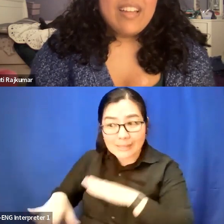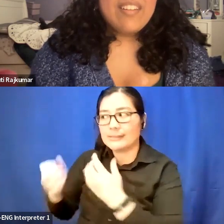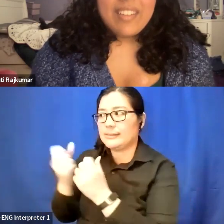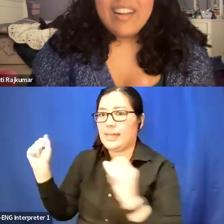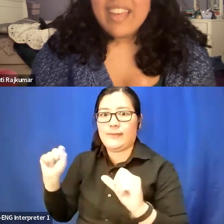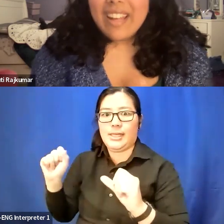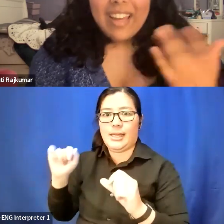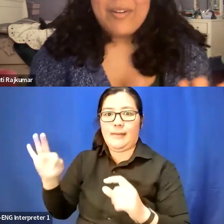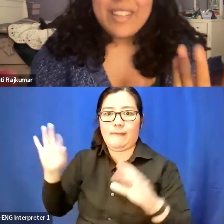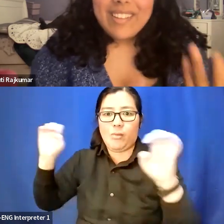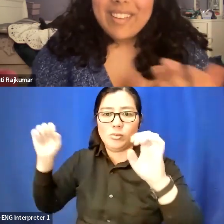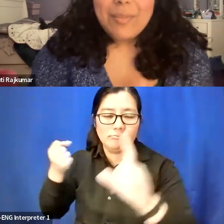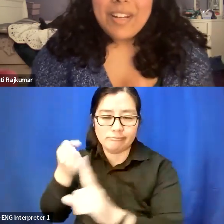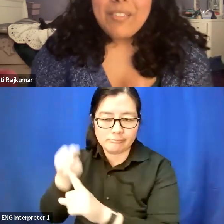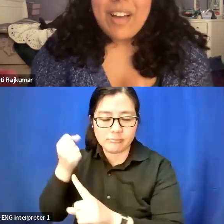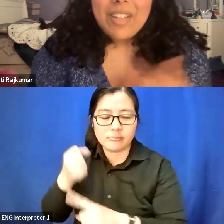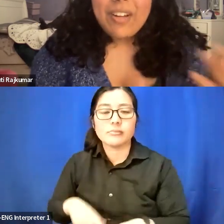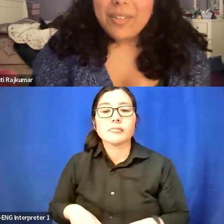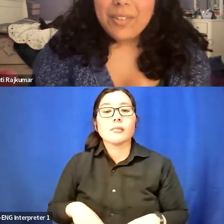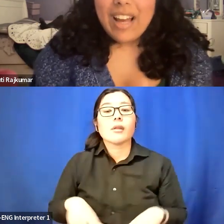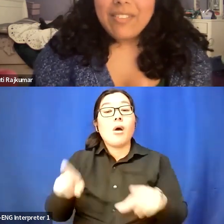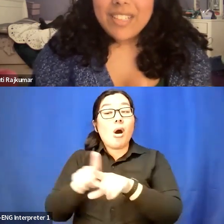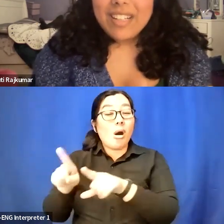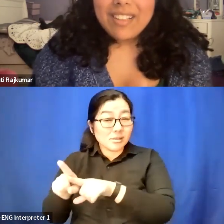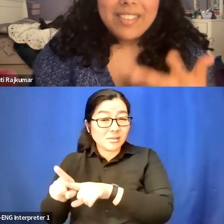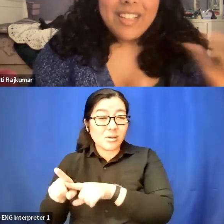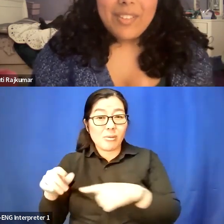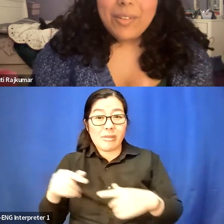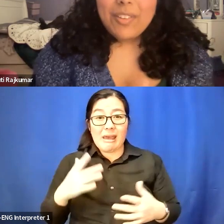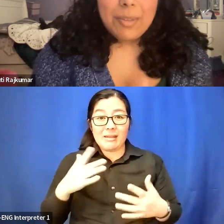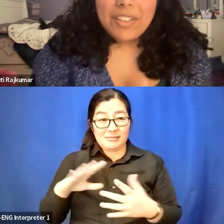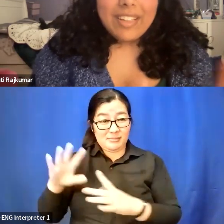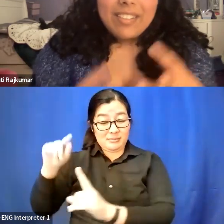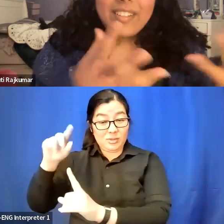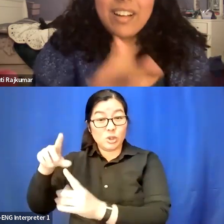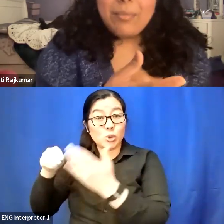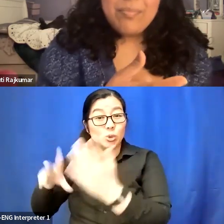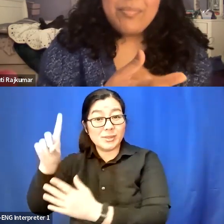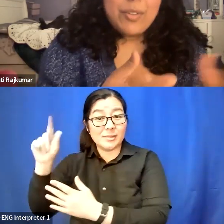And again, echoing that sentiment of having an understaffed student disability